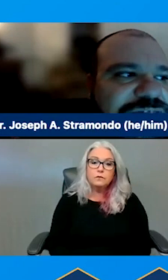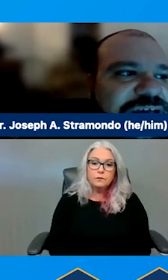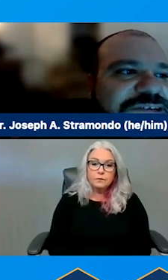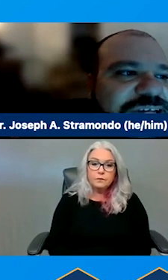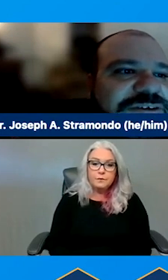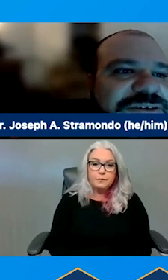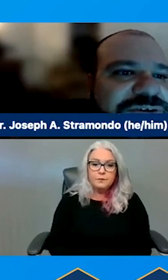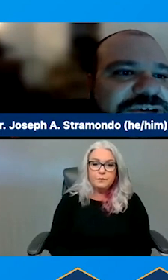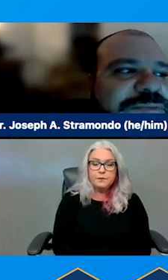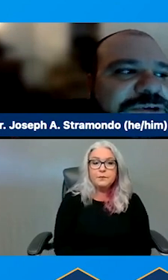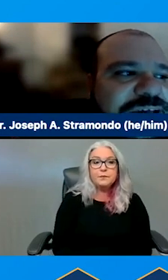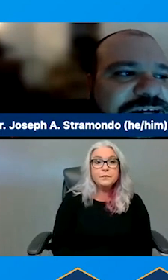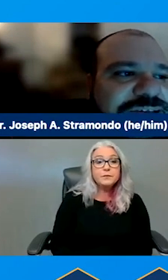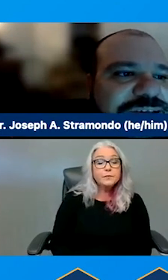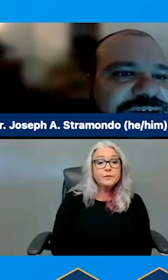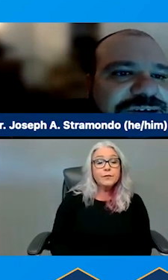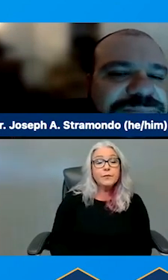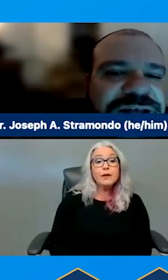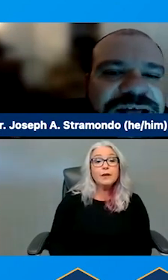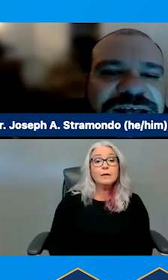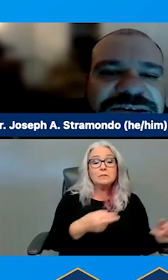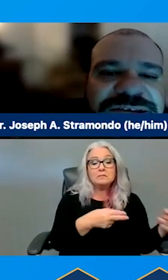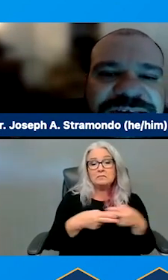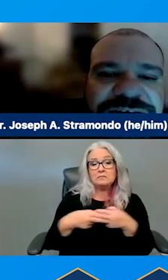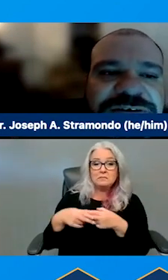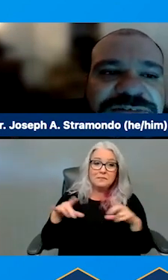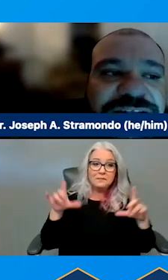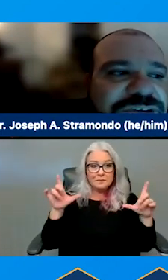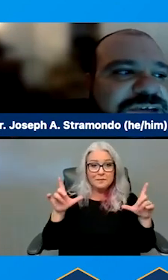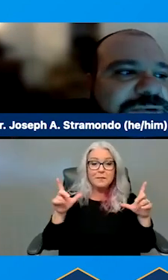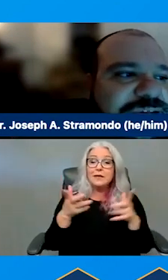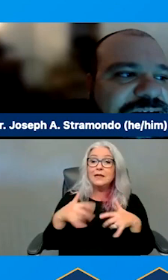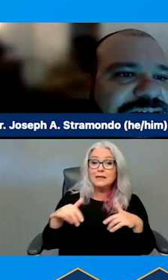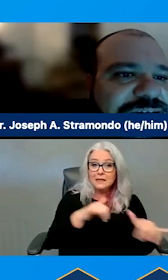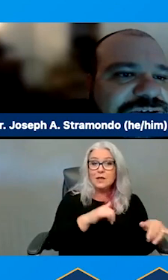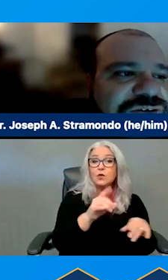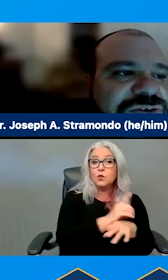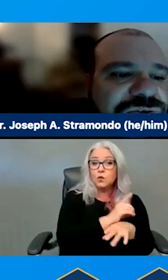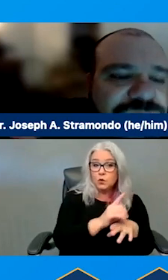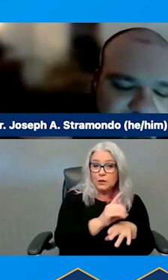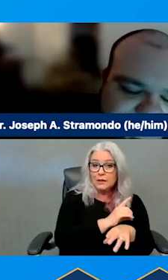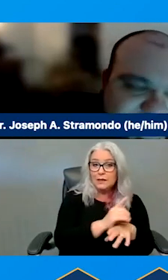here that standard duties to protect and standard